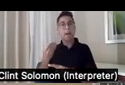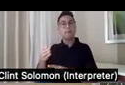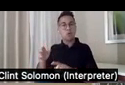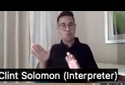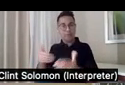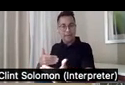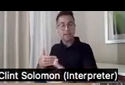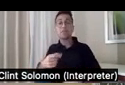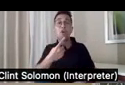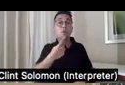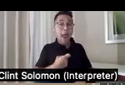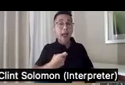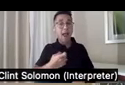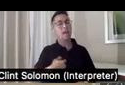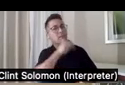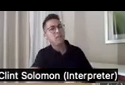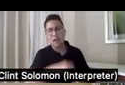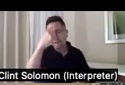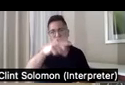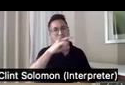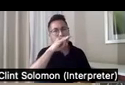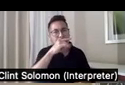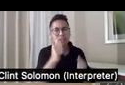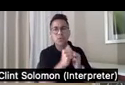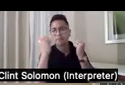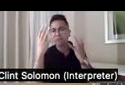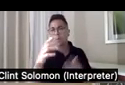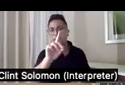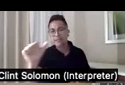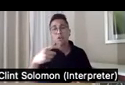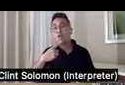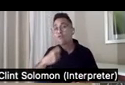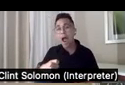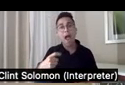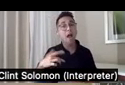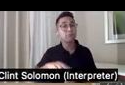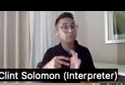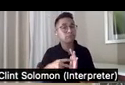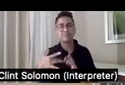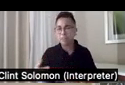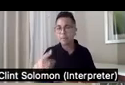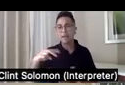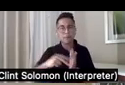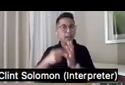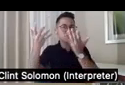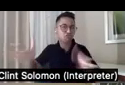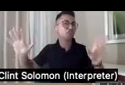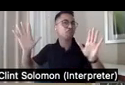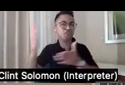i love this for kids with multiple disabilities red always means all done or finished whichever